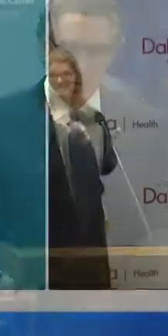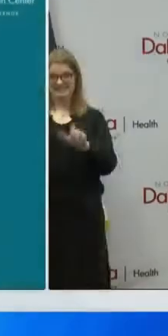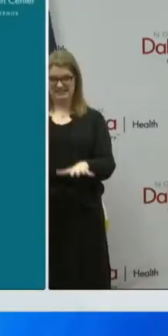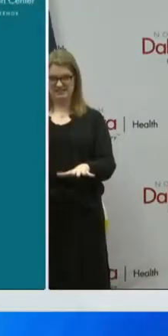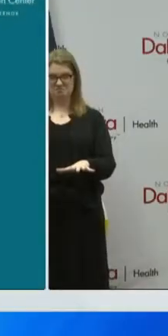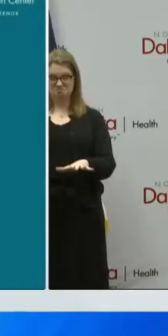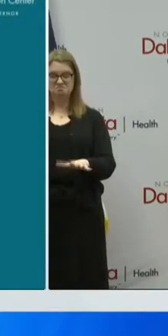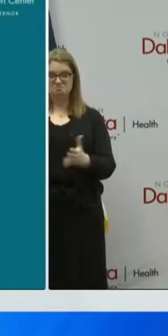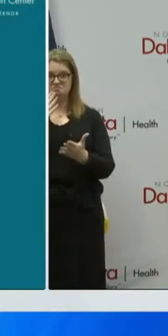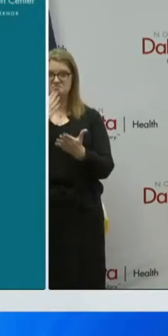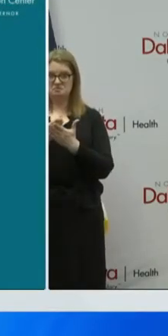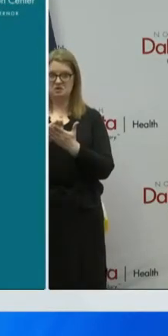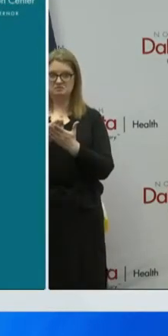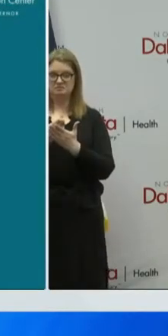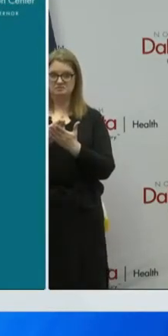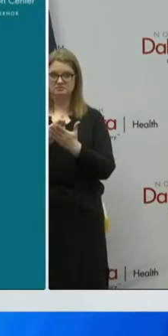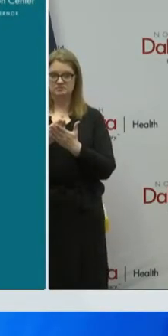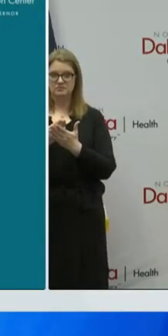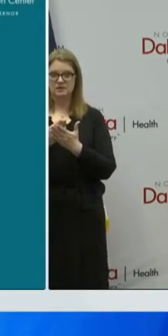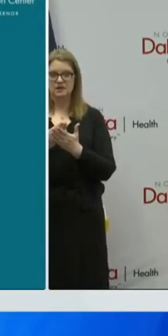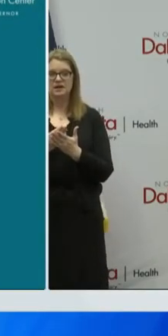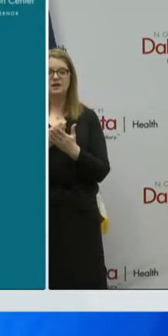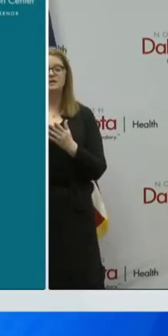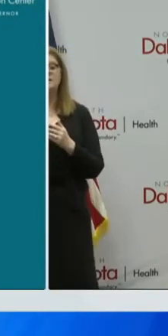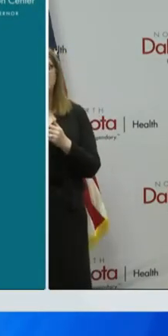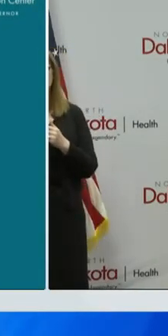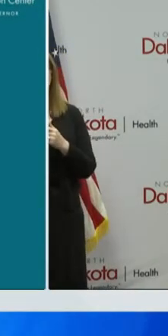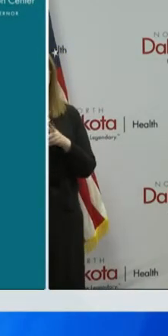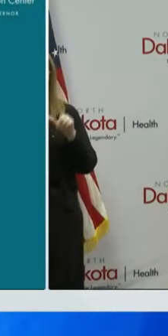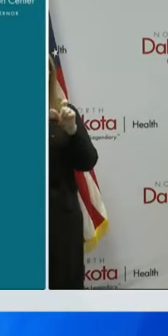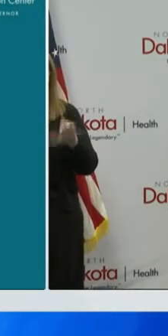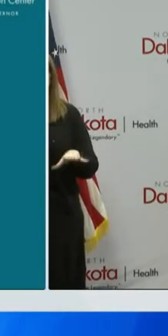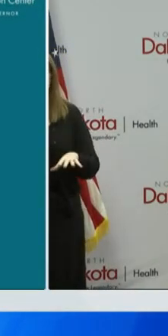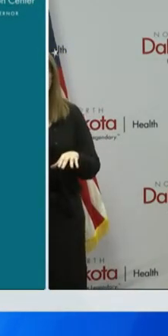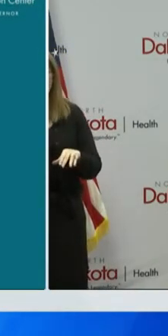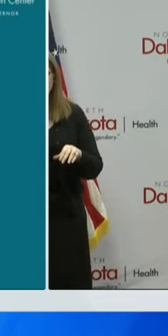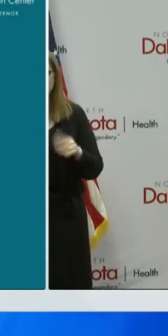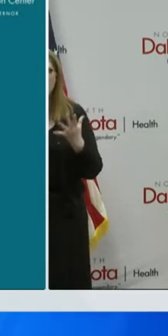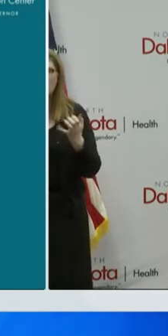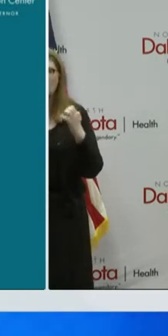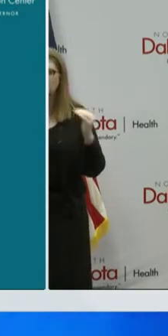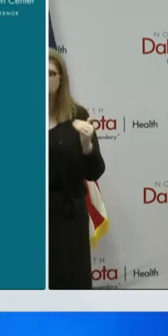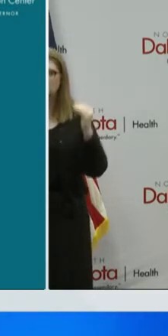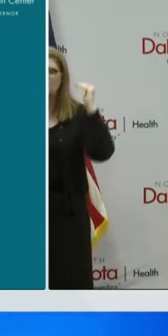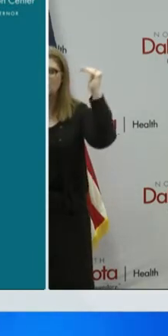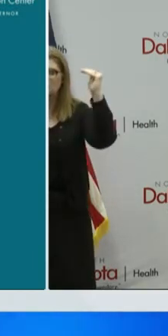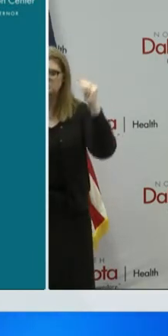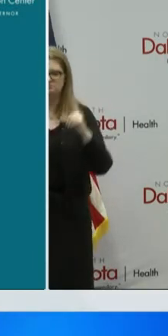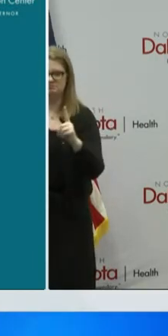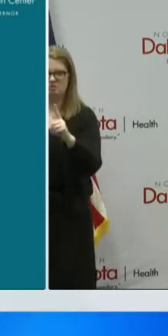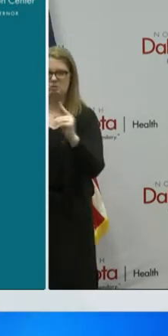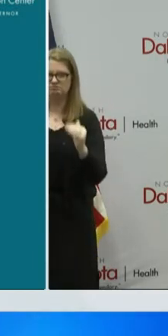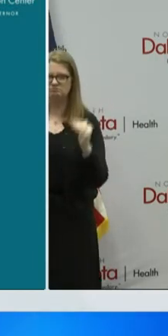GOOD THING. REREMAIN NINTH IN THE NATION FOR PER CAPITA TESTING AND WORKING